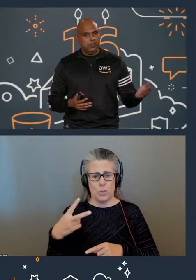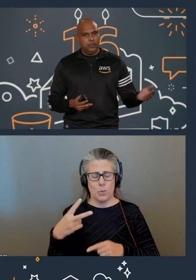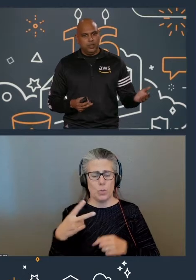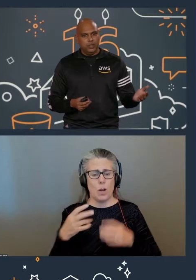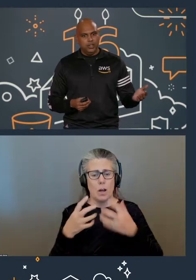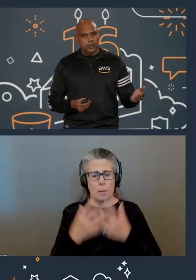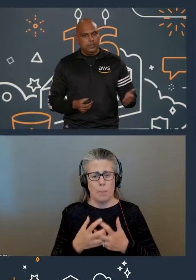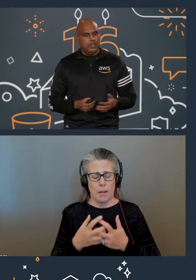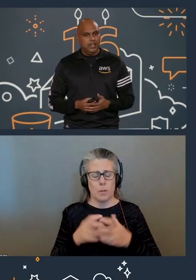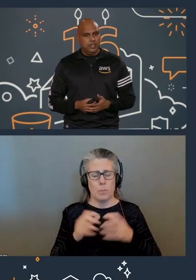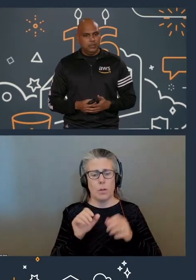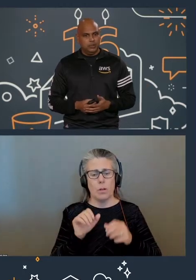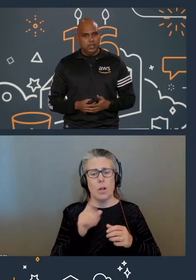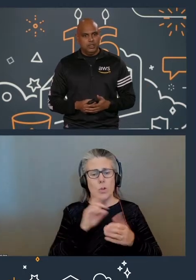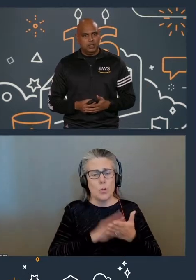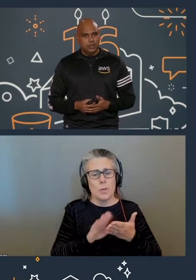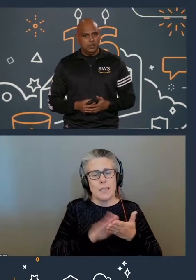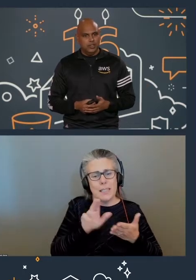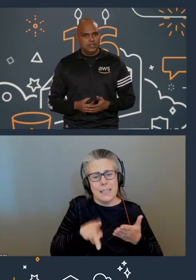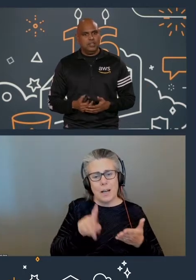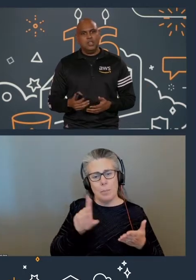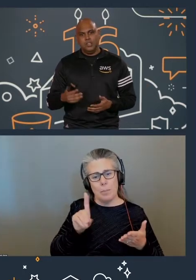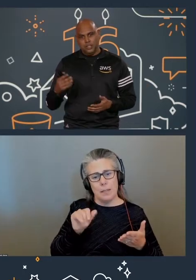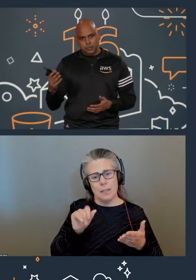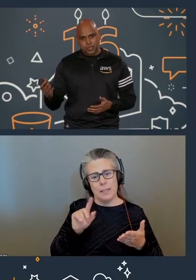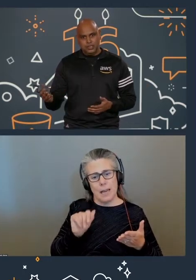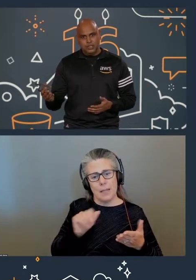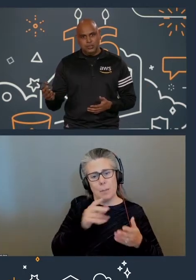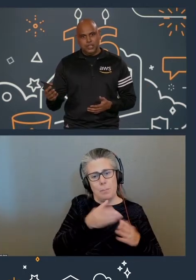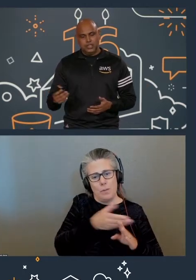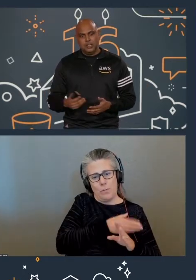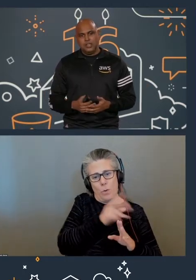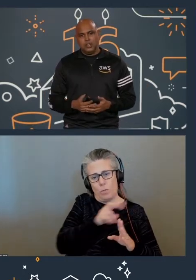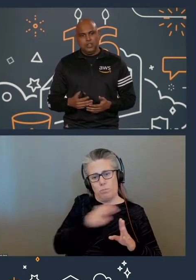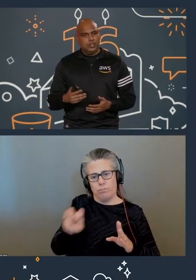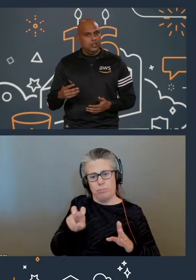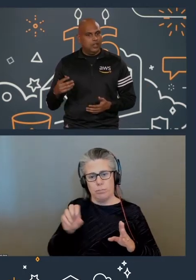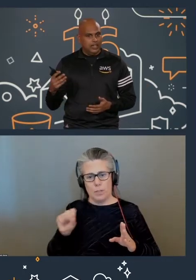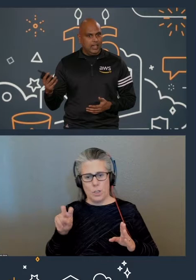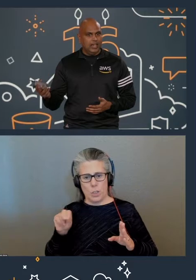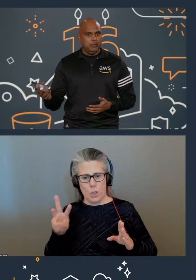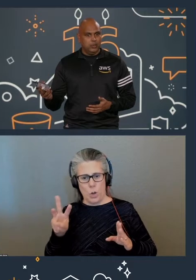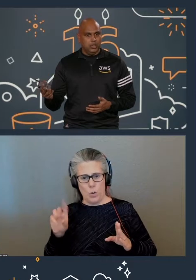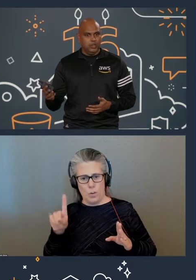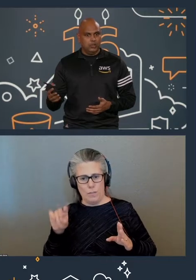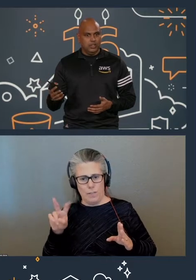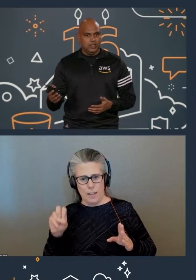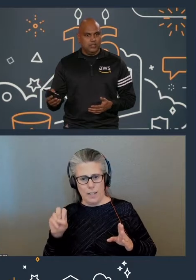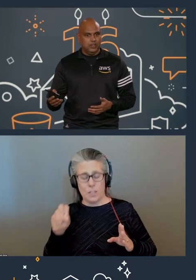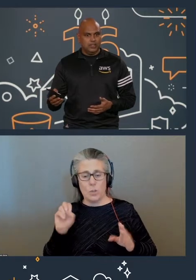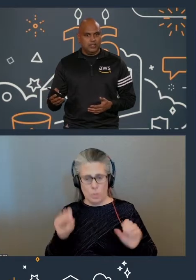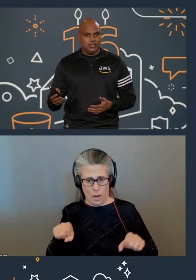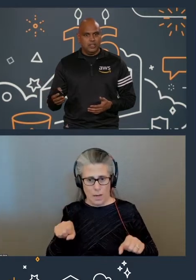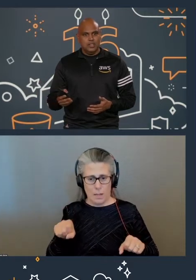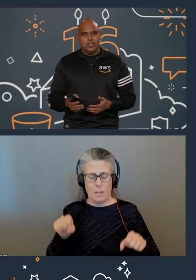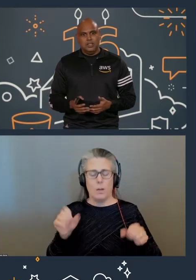before you wanna copy the data to the Snow device, you can potentially do that, or you can do AMI workloads on these devices.